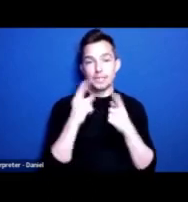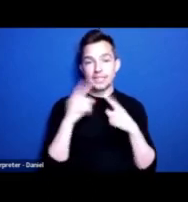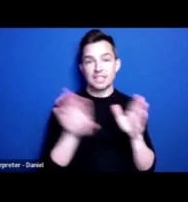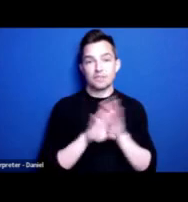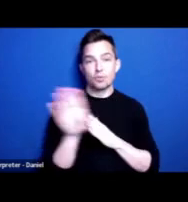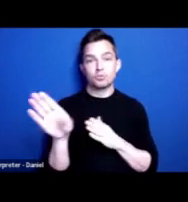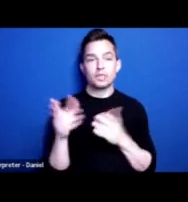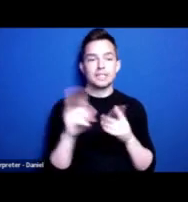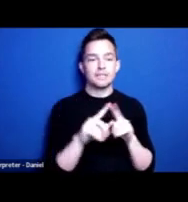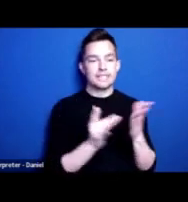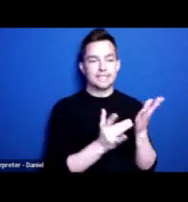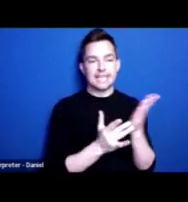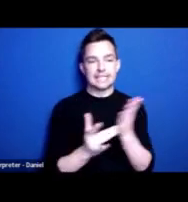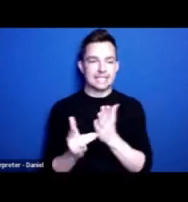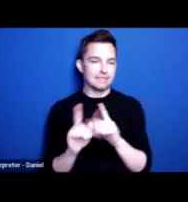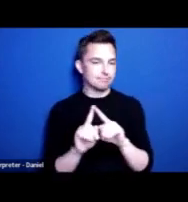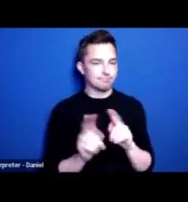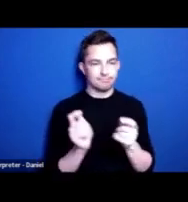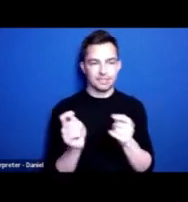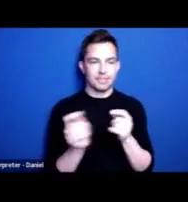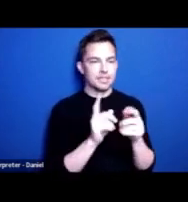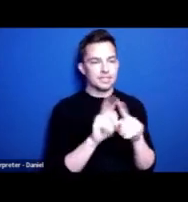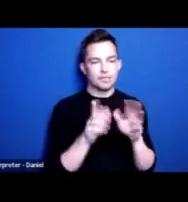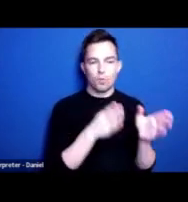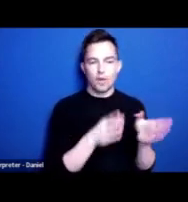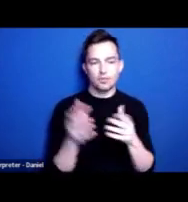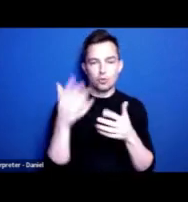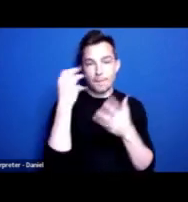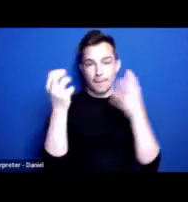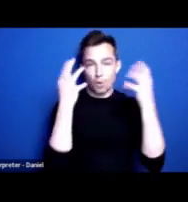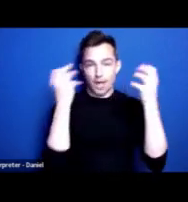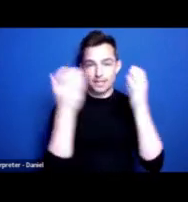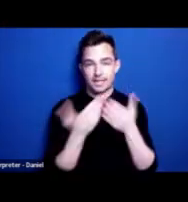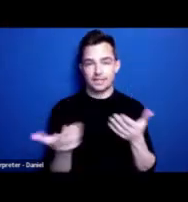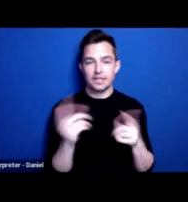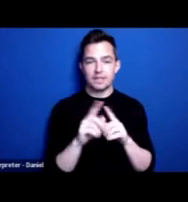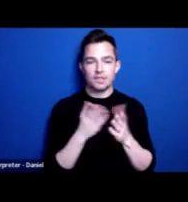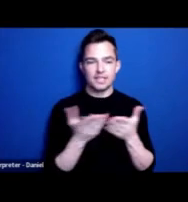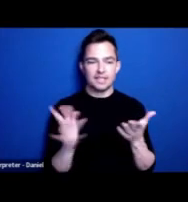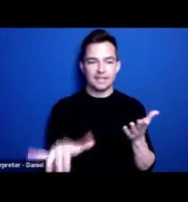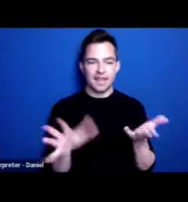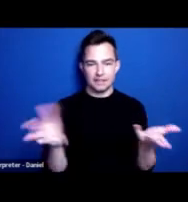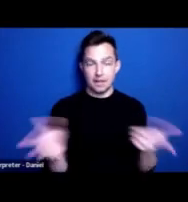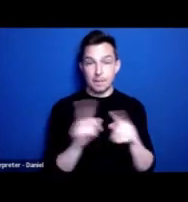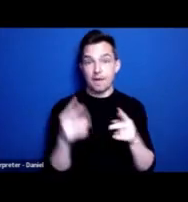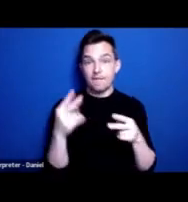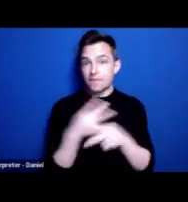techniques or different ways to memorize things, you know, different things like that. But figuring out like, what is this